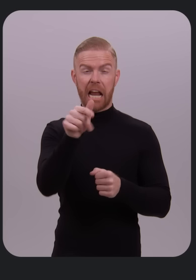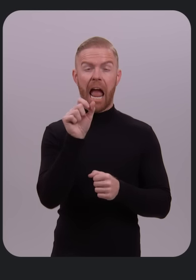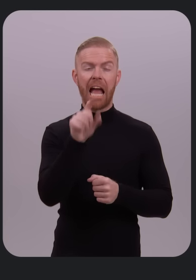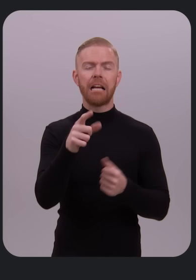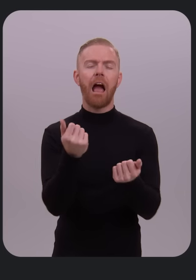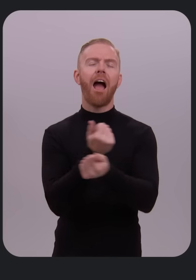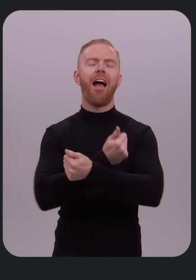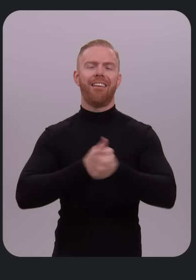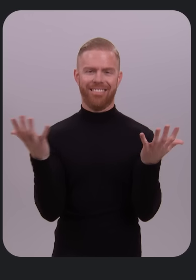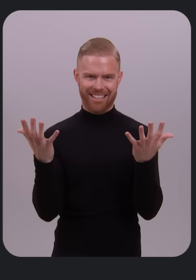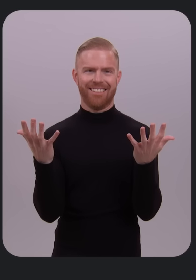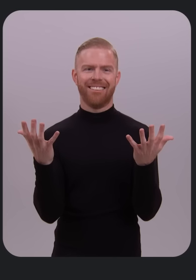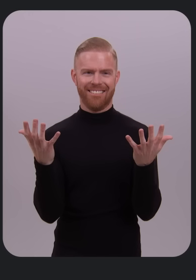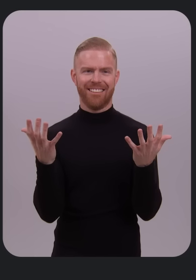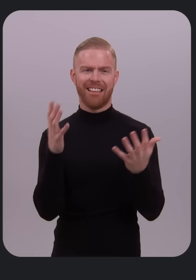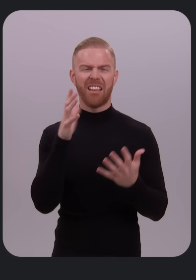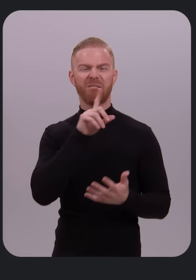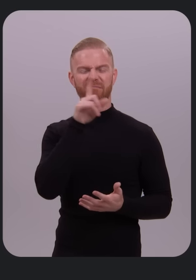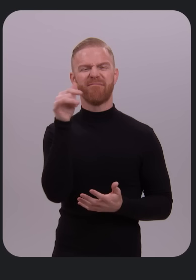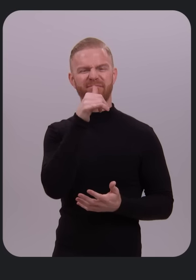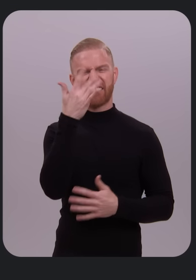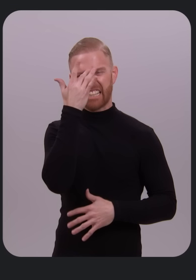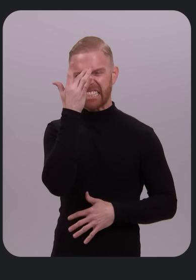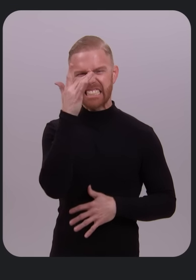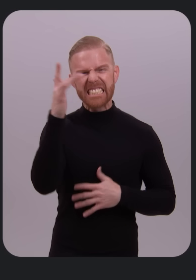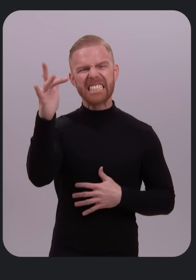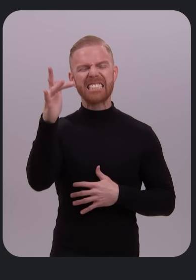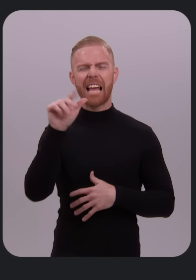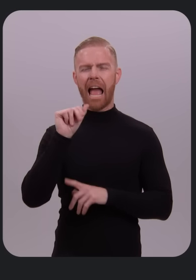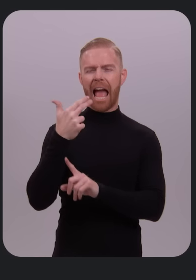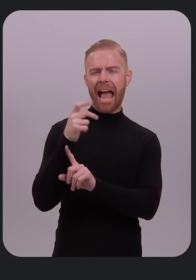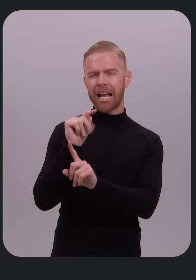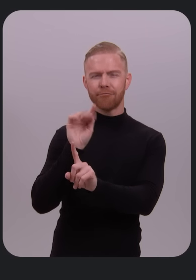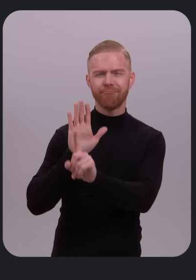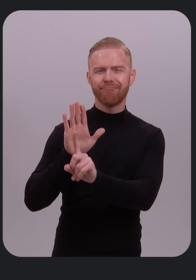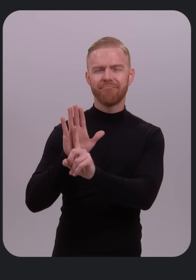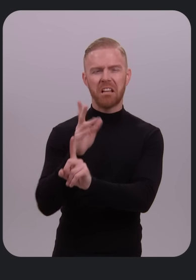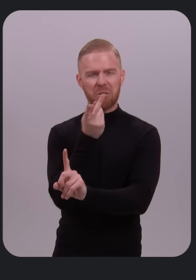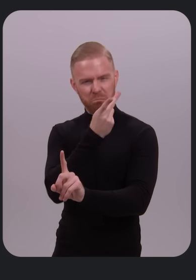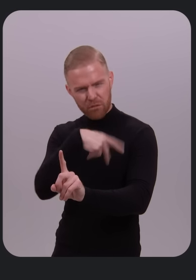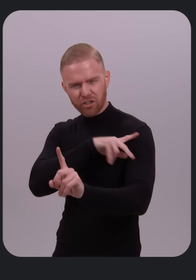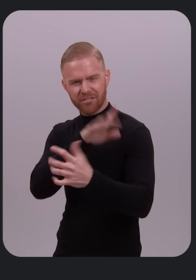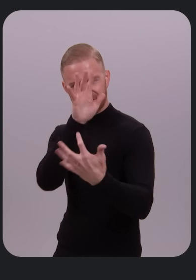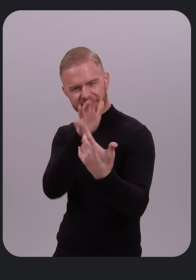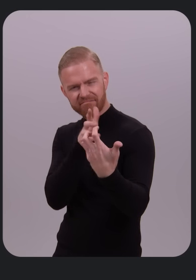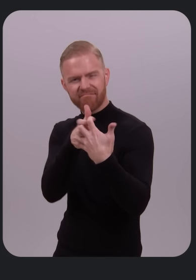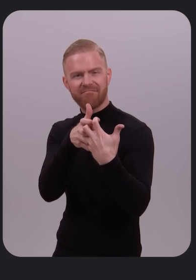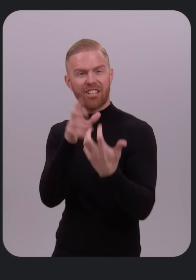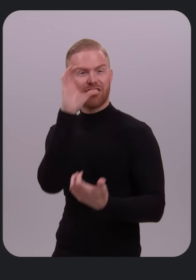and a more intelligent, agentic, and personalized Search will take on your toughest questions,